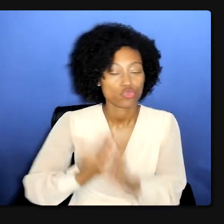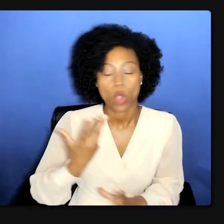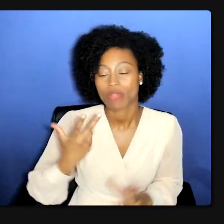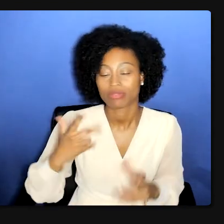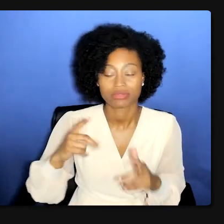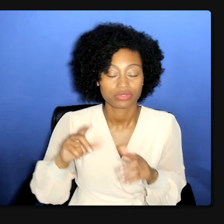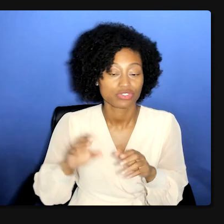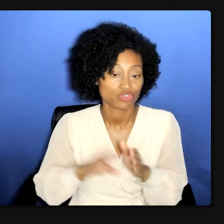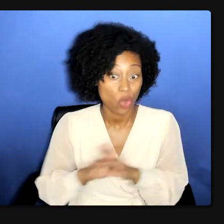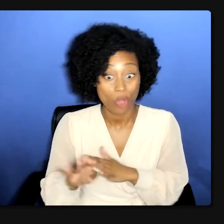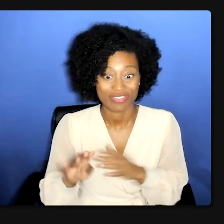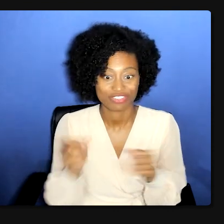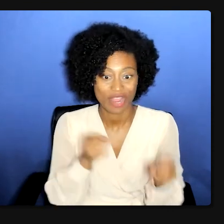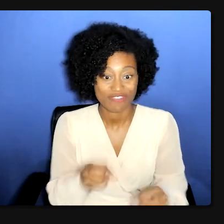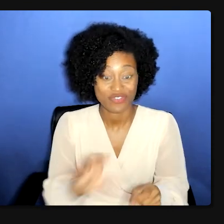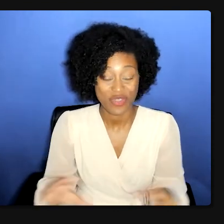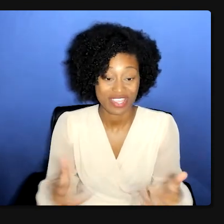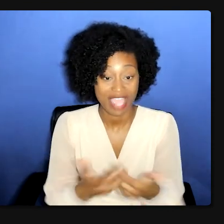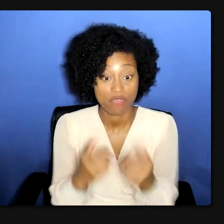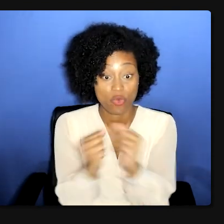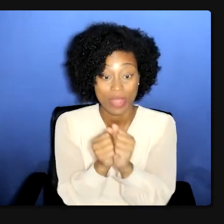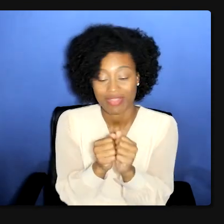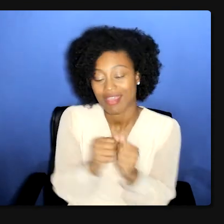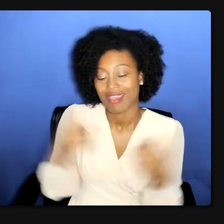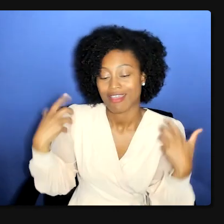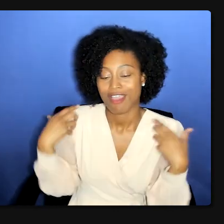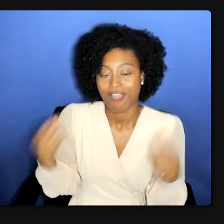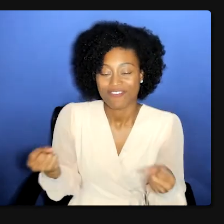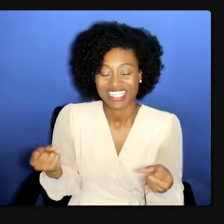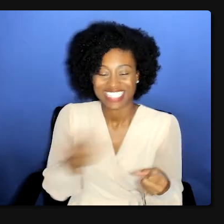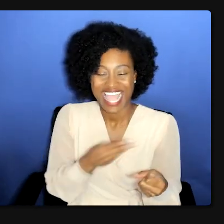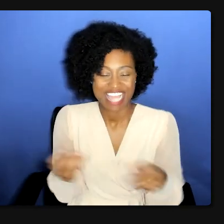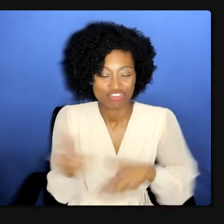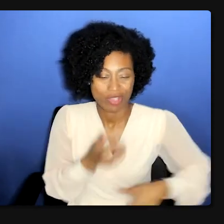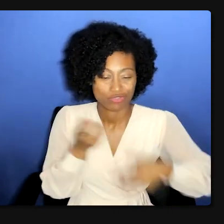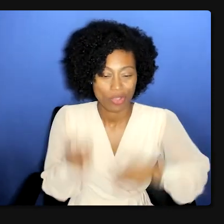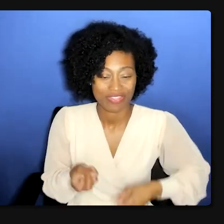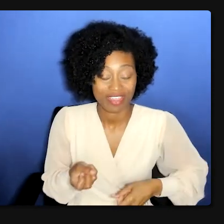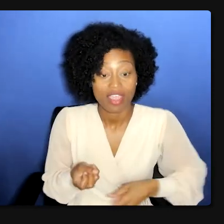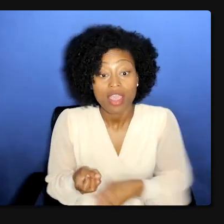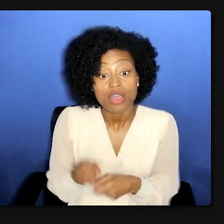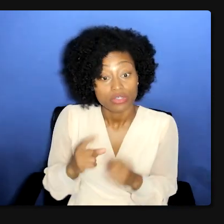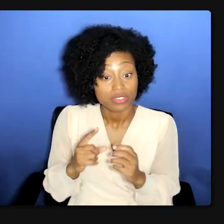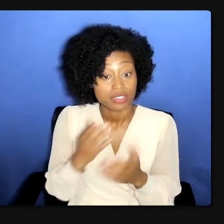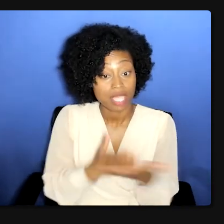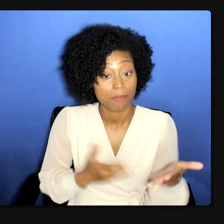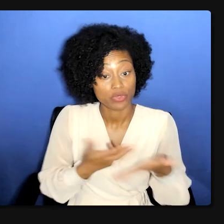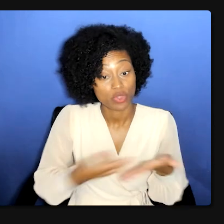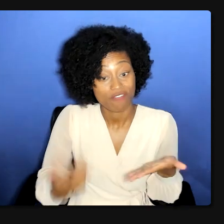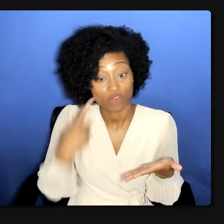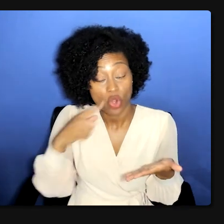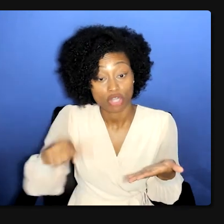with data-driven confidence and trustworthiness. Up here, you can see some resources for you to get started,